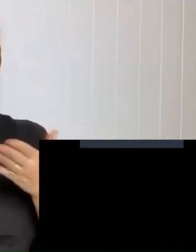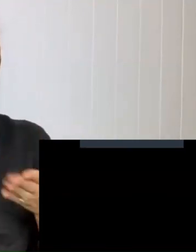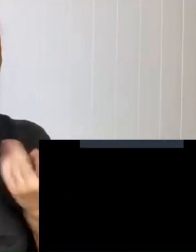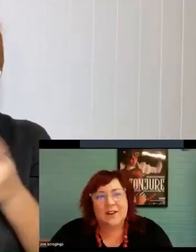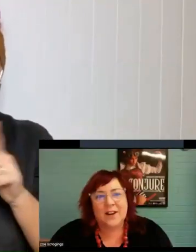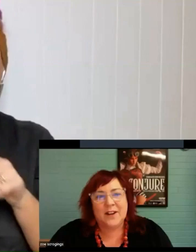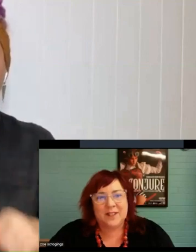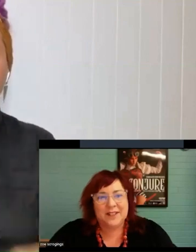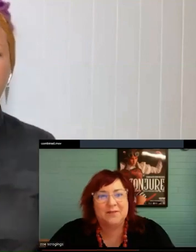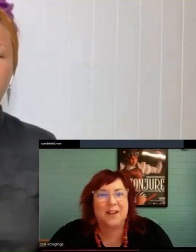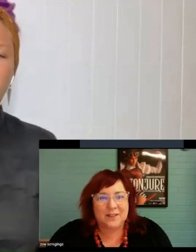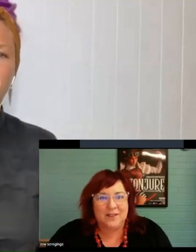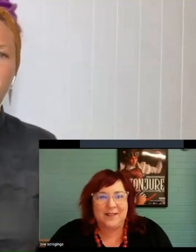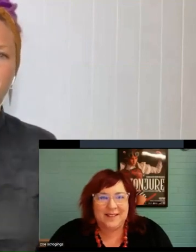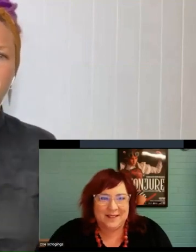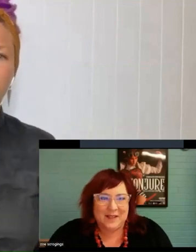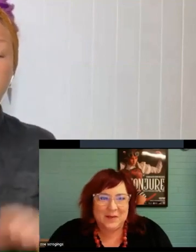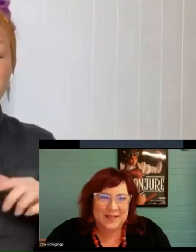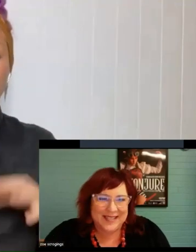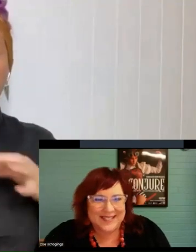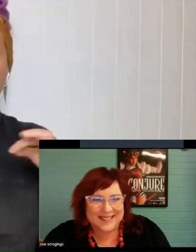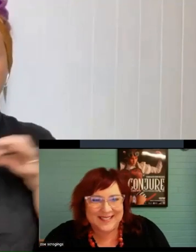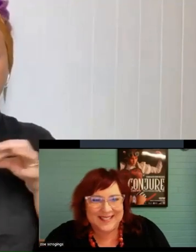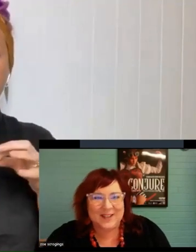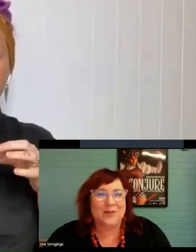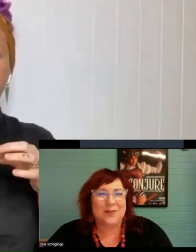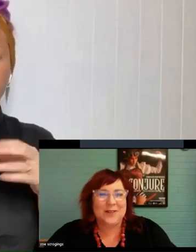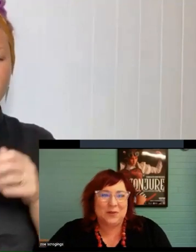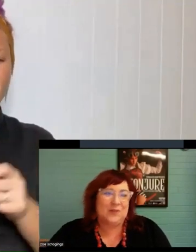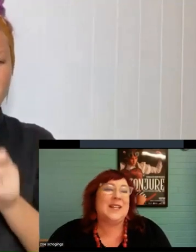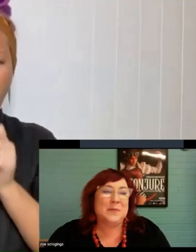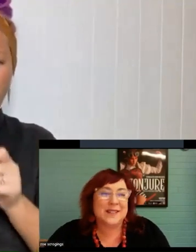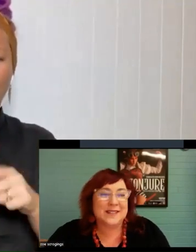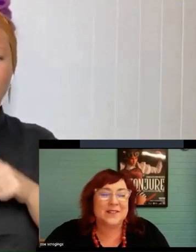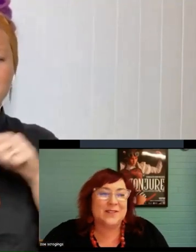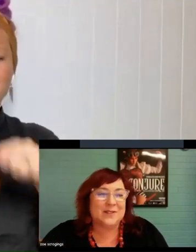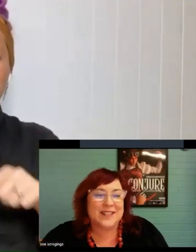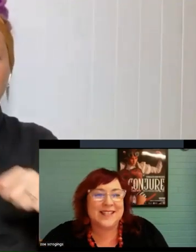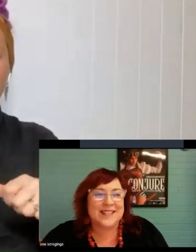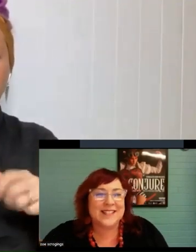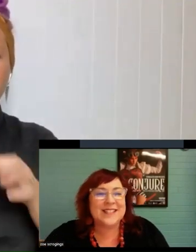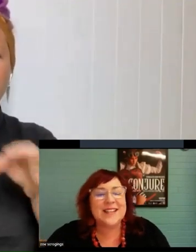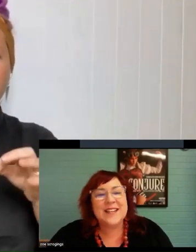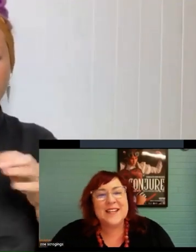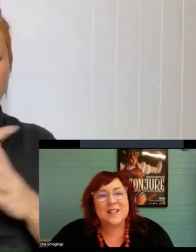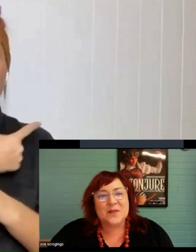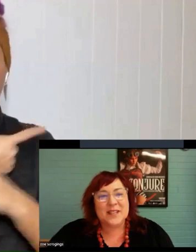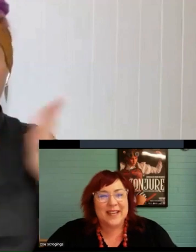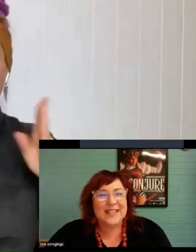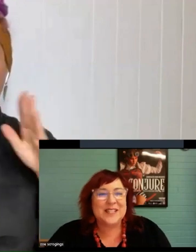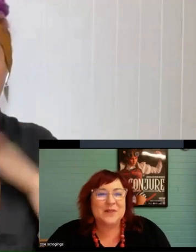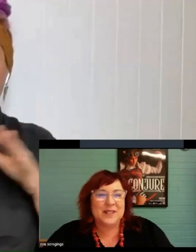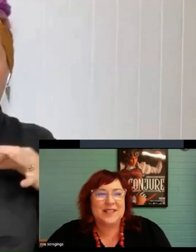that.Corrugated Iron really values succession planning across all aspects of the organization. So engaging with